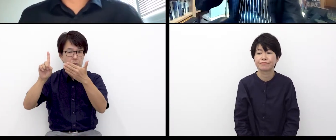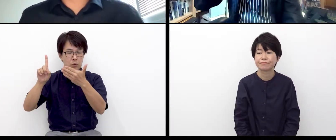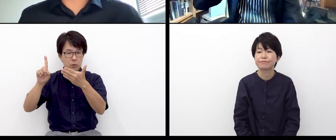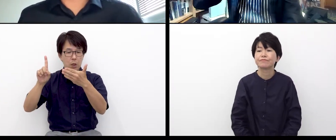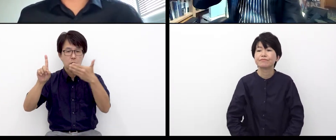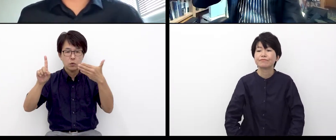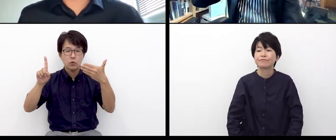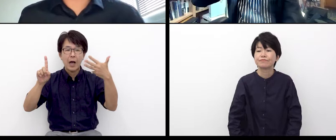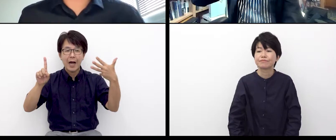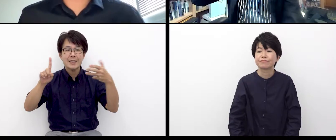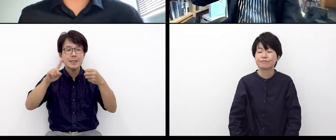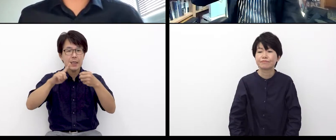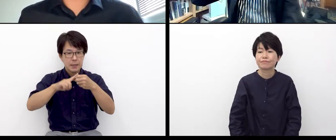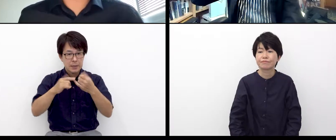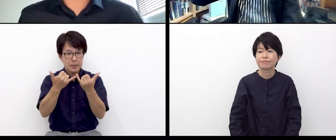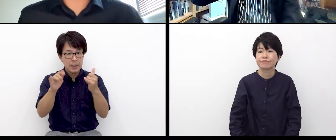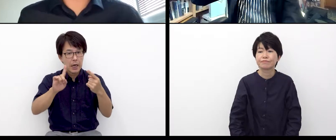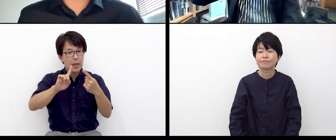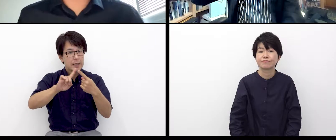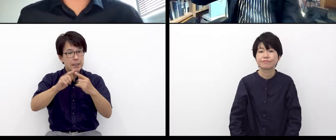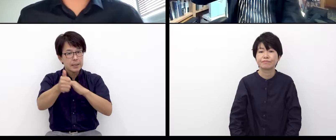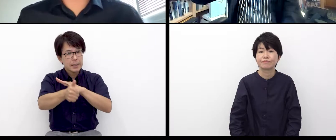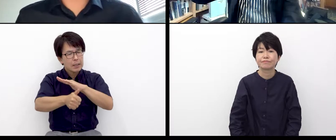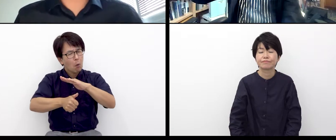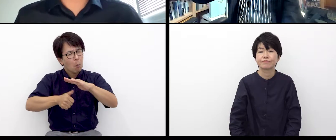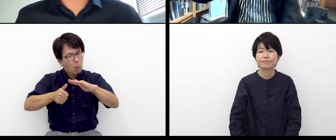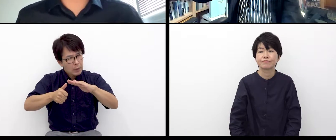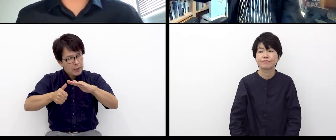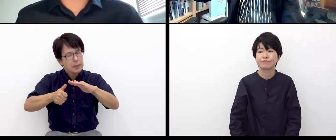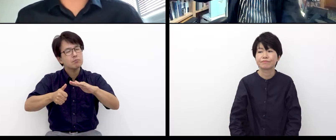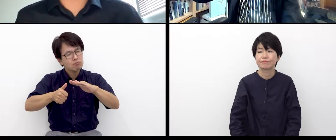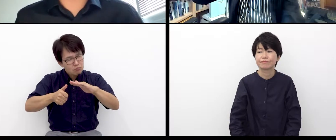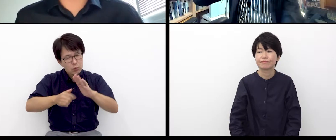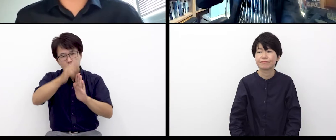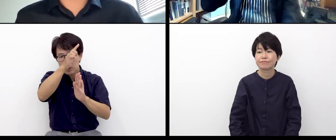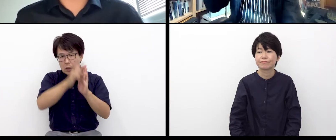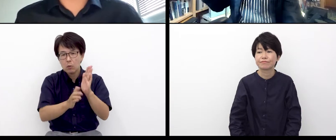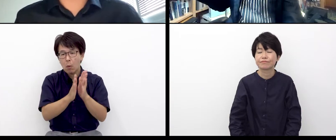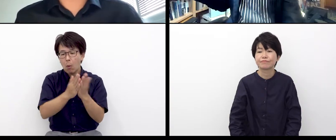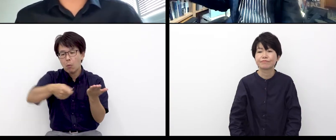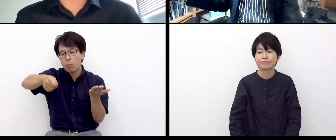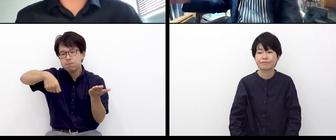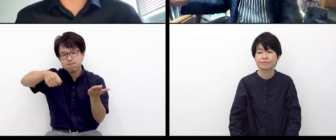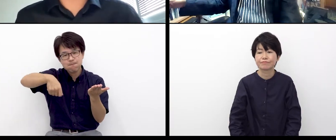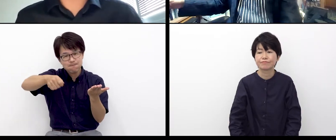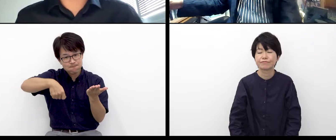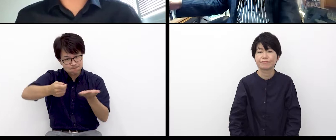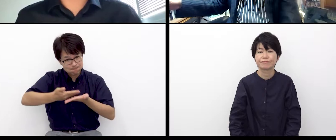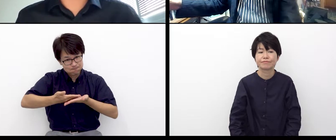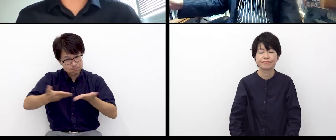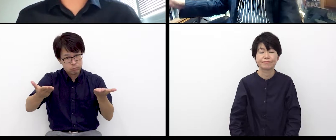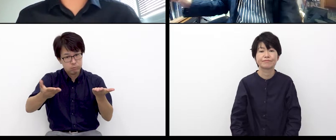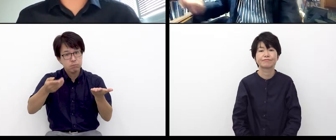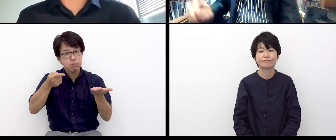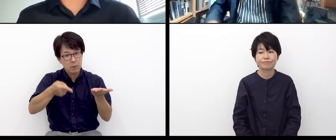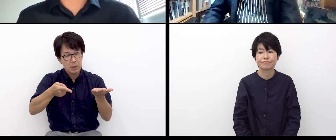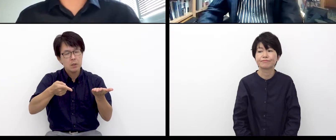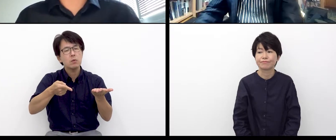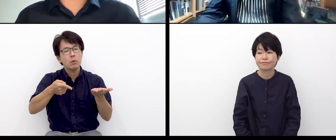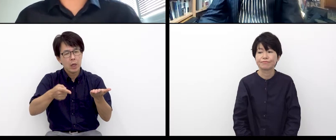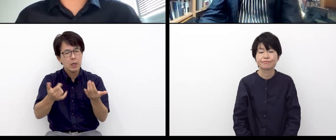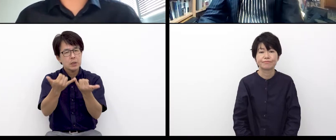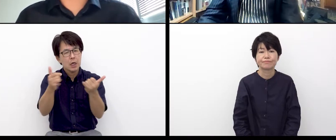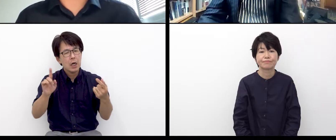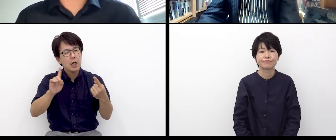named “Social hikikomori” in 1998, and I think that